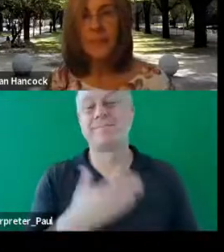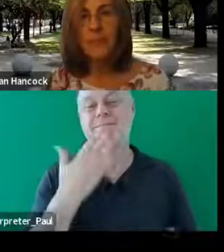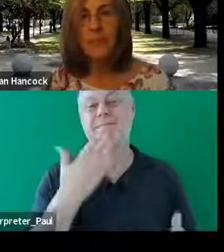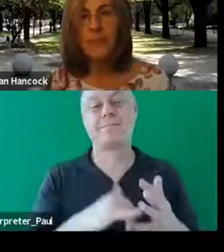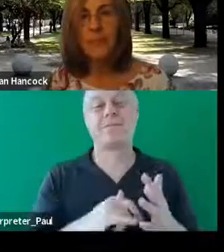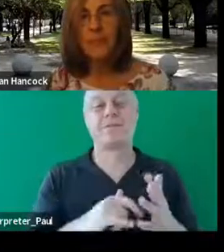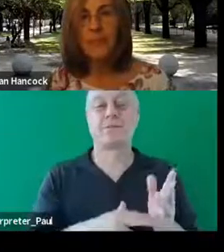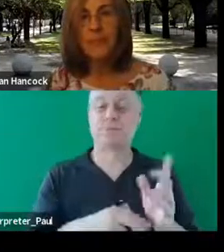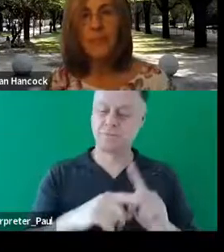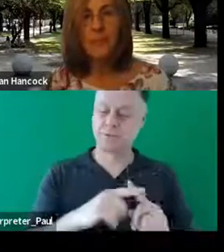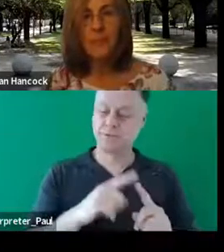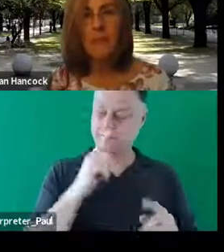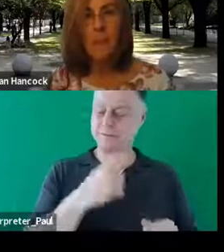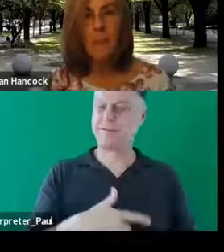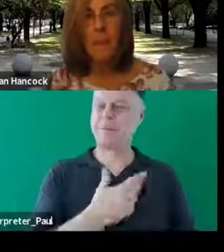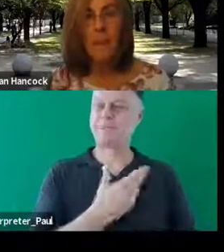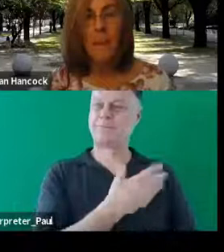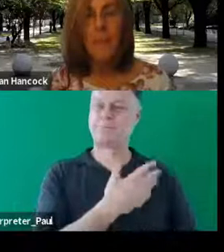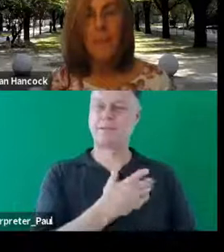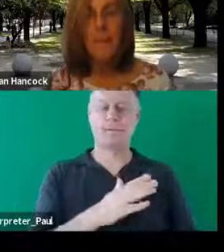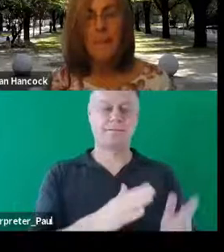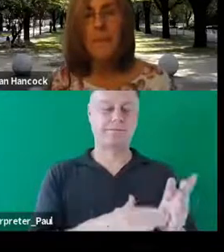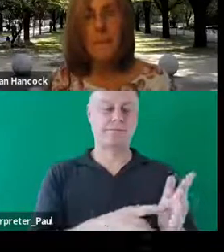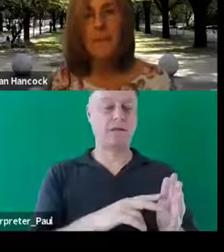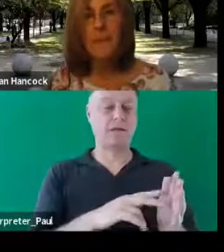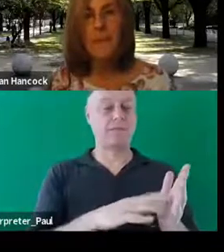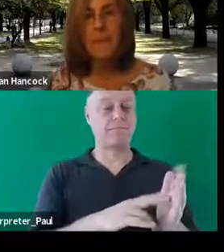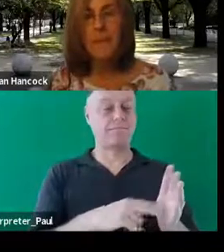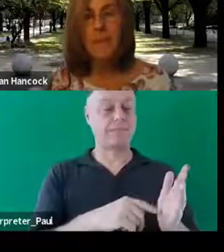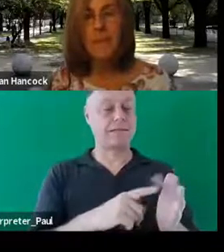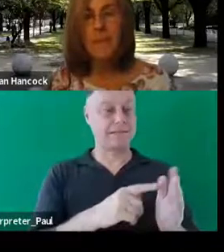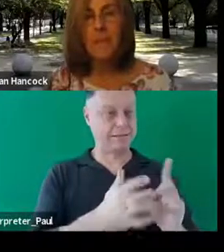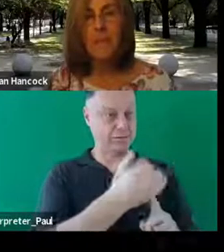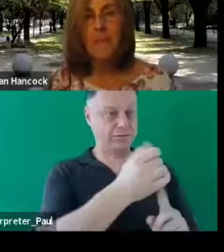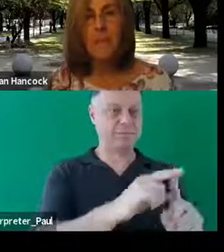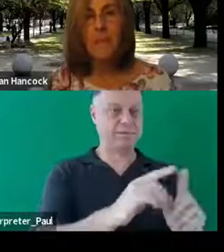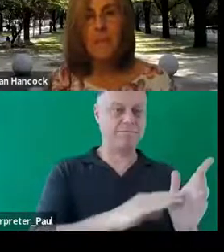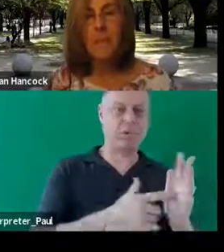isn’t it, proud of where we see our mentors as well as the achievements of our mentees. Katy.